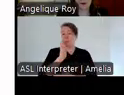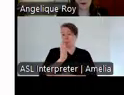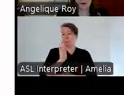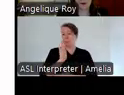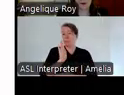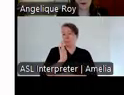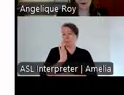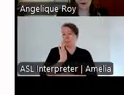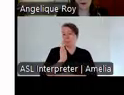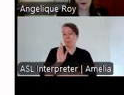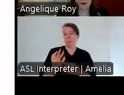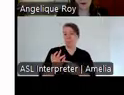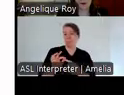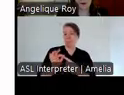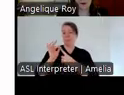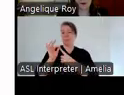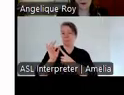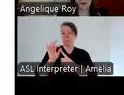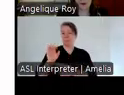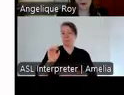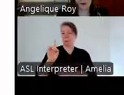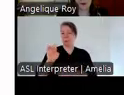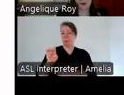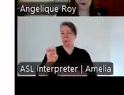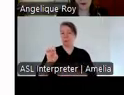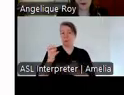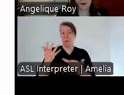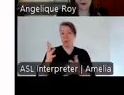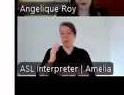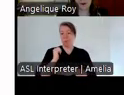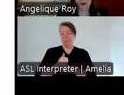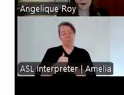built into the legend by springshare. the filters will also be extremely helpful in